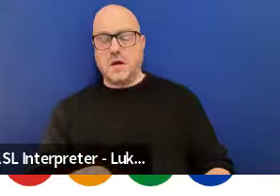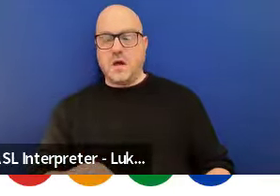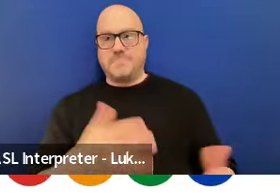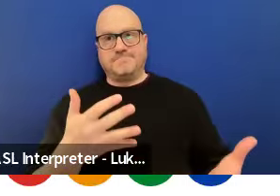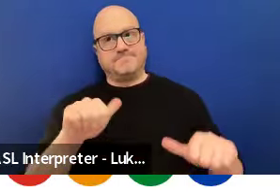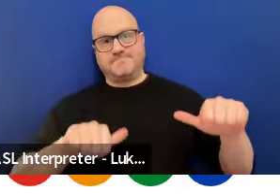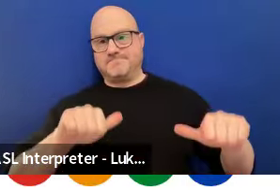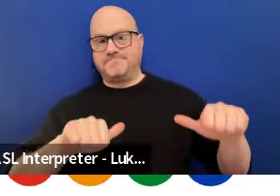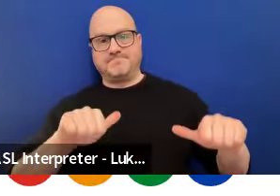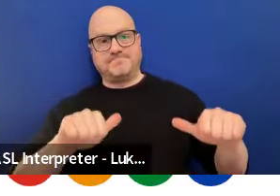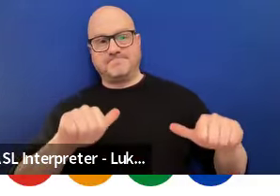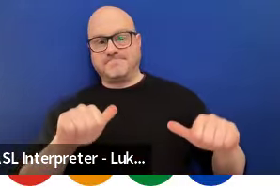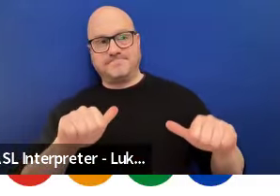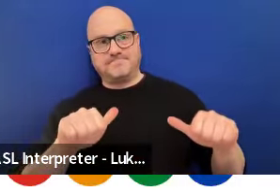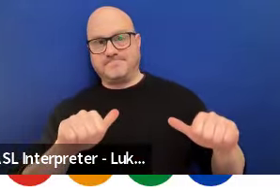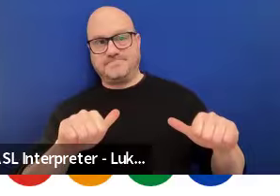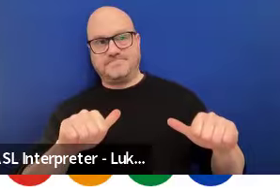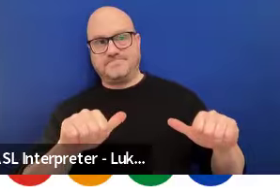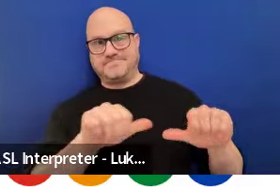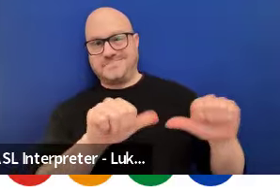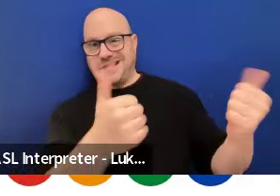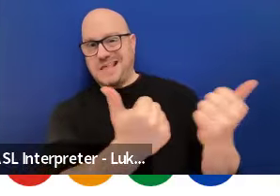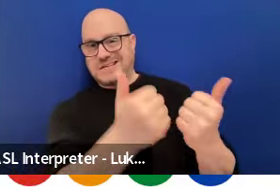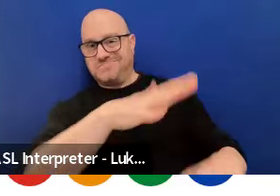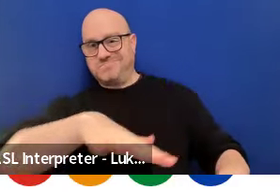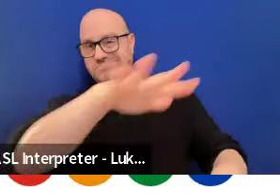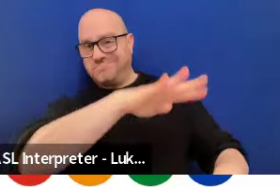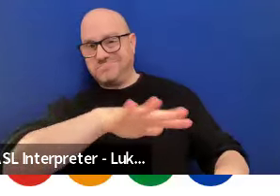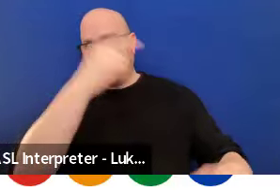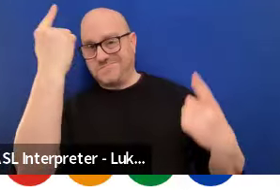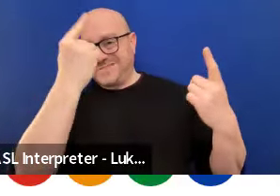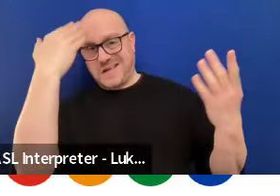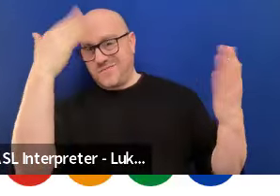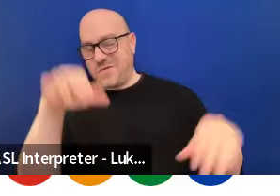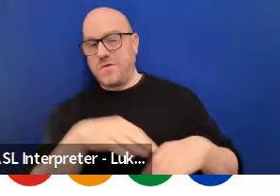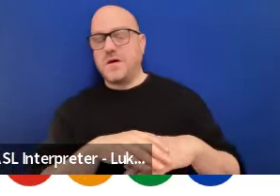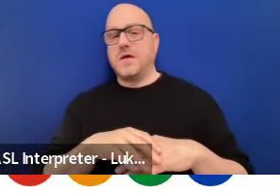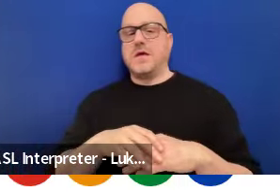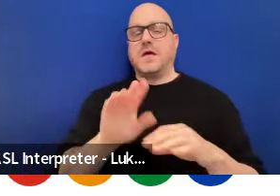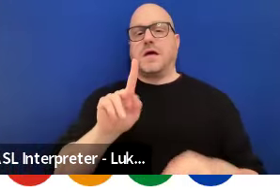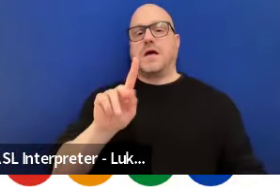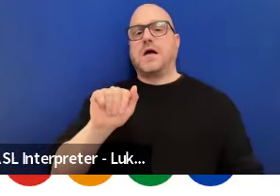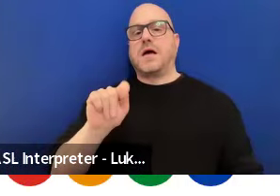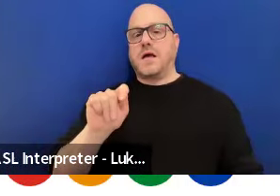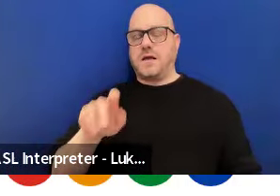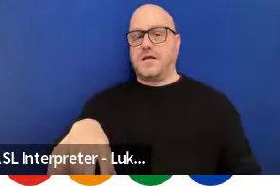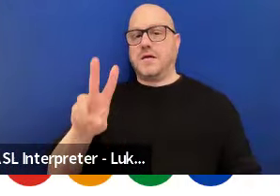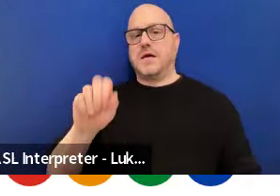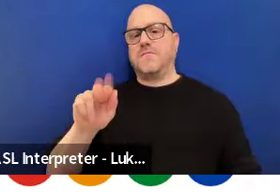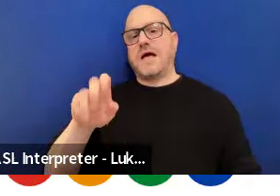THAT'S A GOOD QUESTION. I'M NOT SURE WHAT THE AGENCY IS THINKING ON THAT.